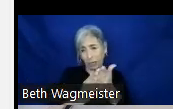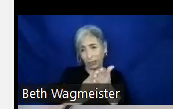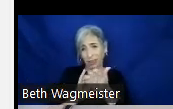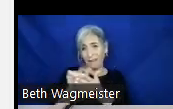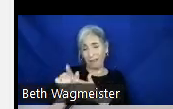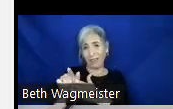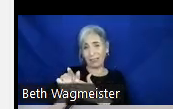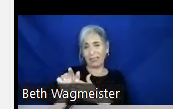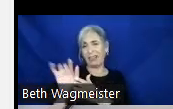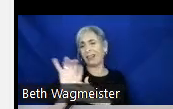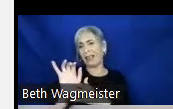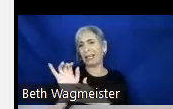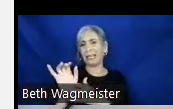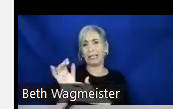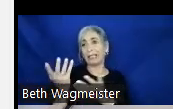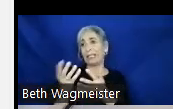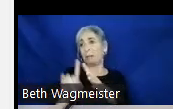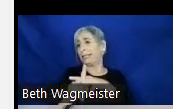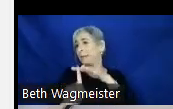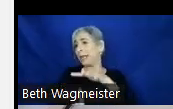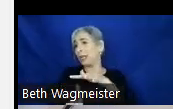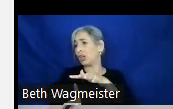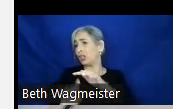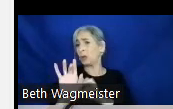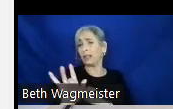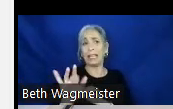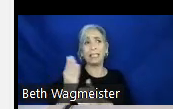Stuff might disappear, might be things that when you click on them something else appears.